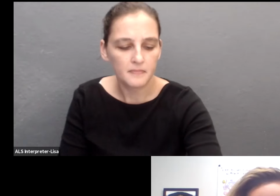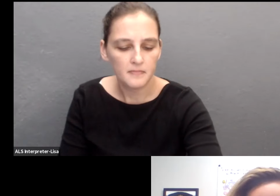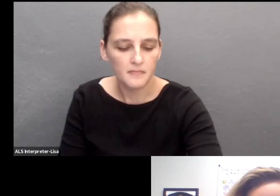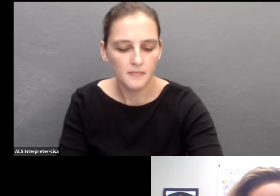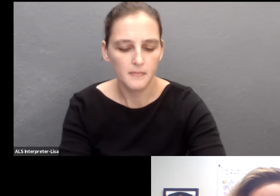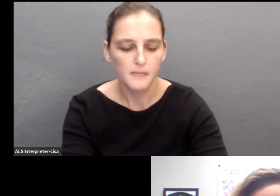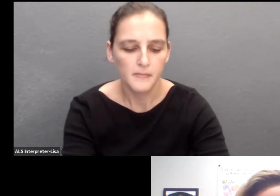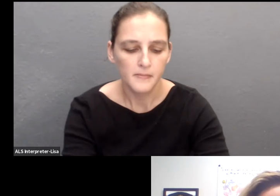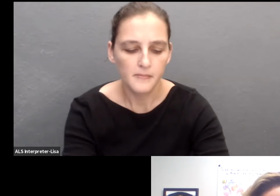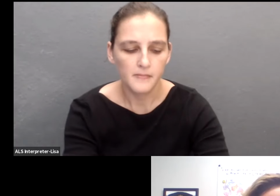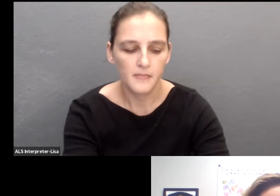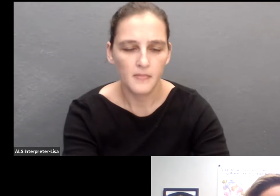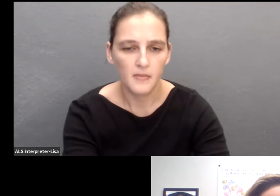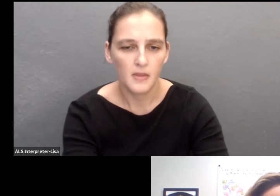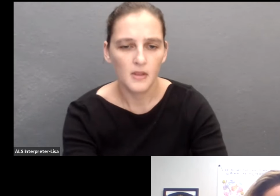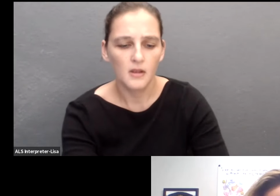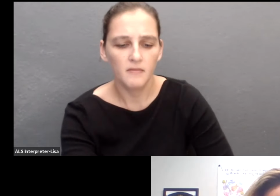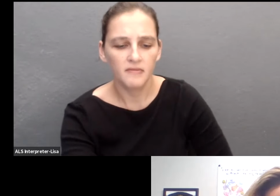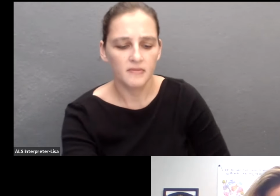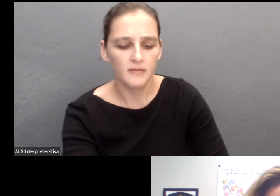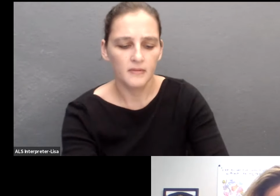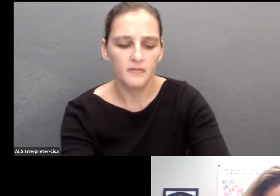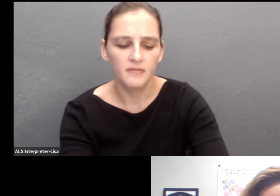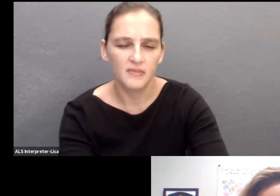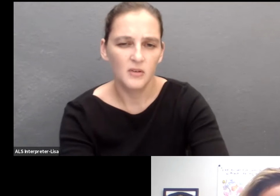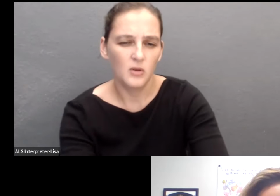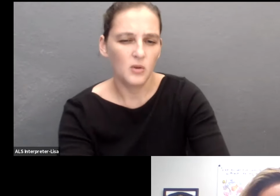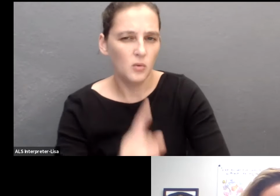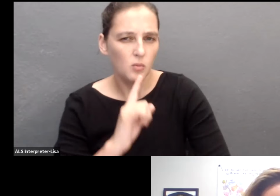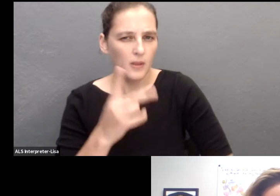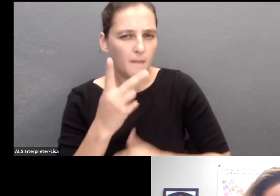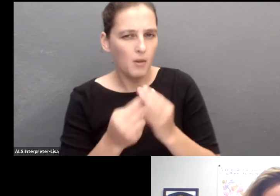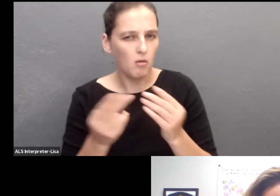the antibodies studies, the two compound each other, so people who've been vaccinated and